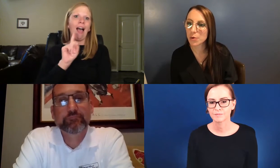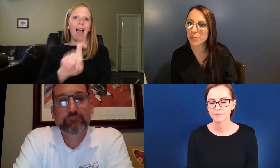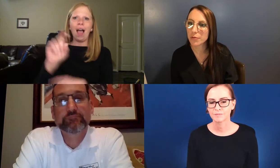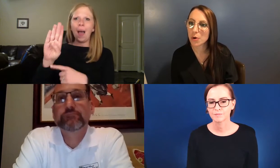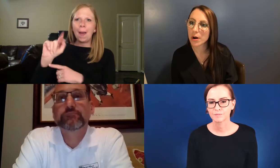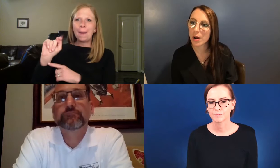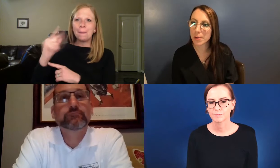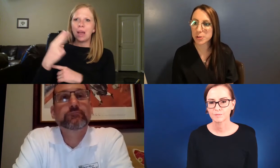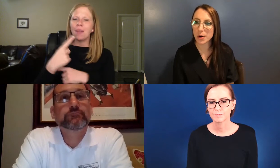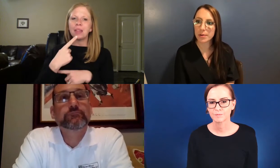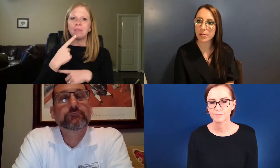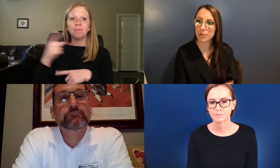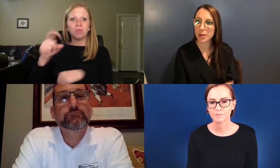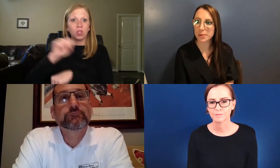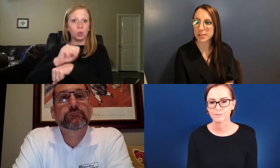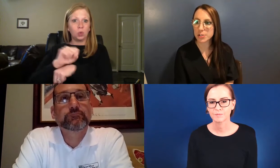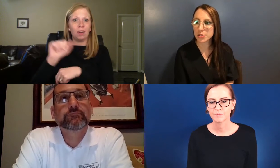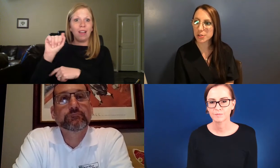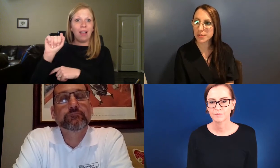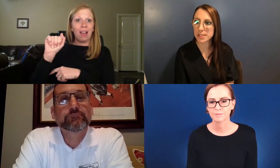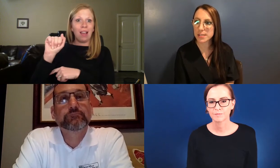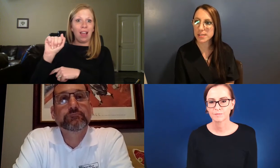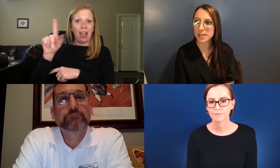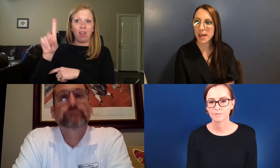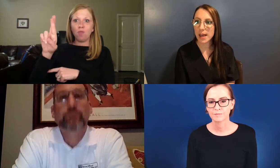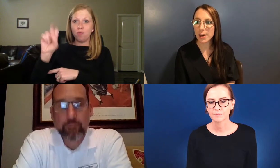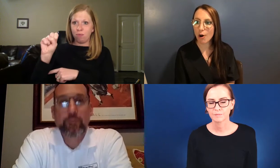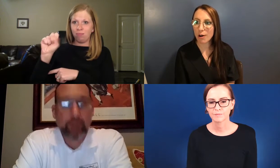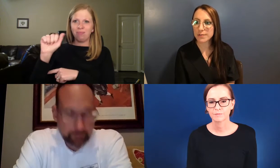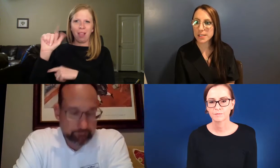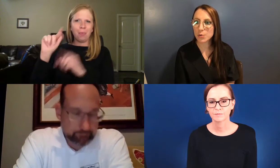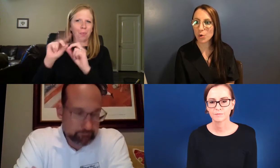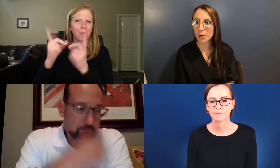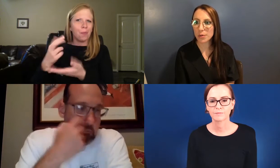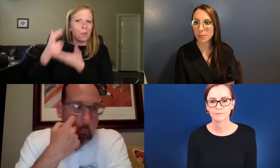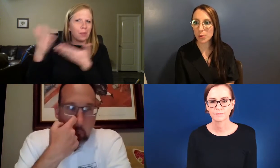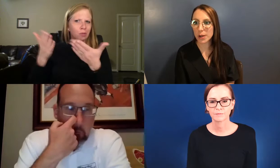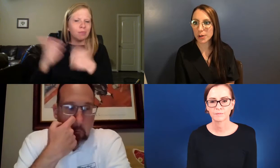I work for Alabama Department of Rehabilitation Services, and often work with employers